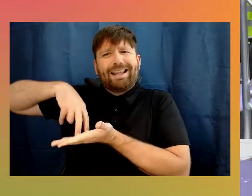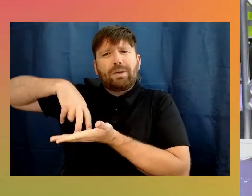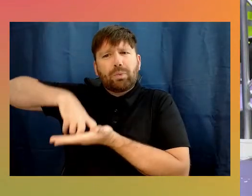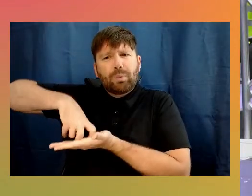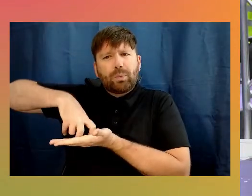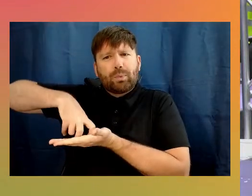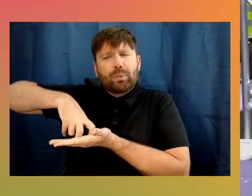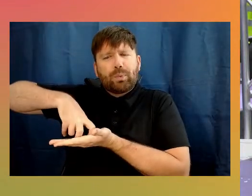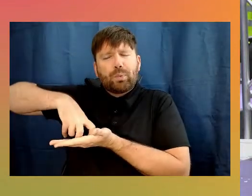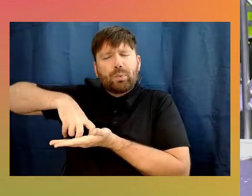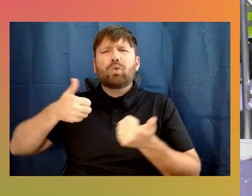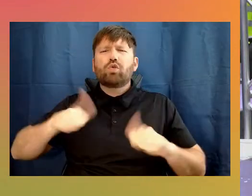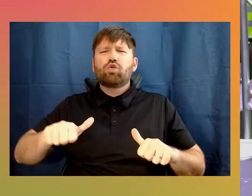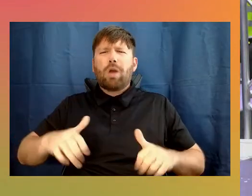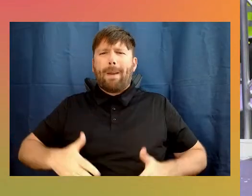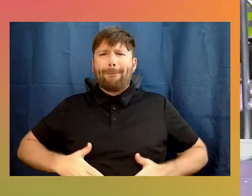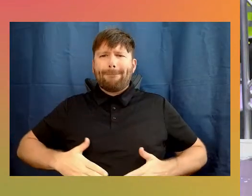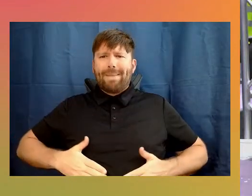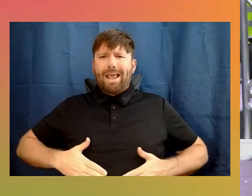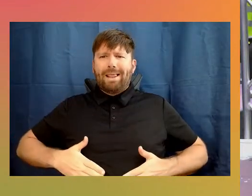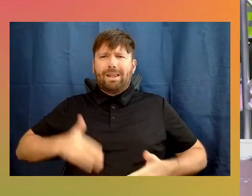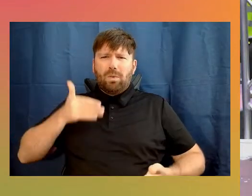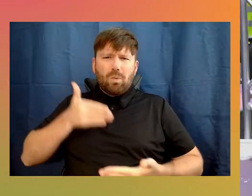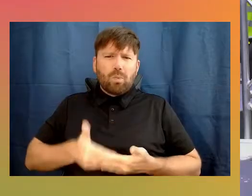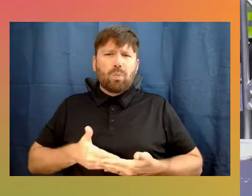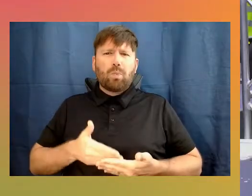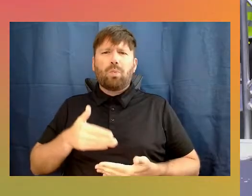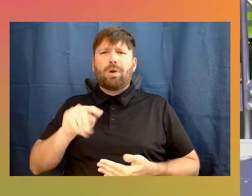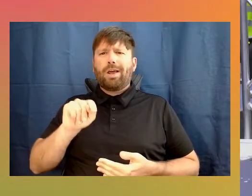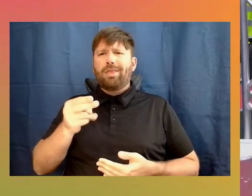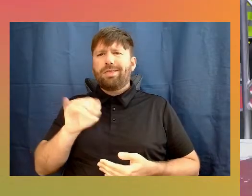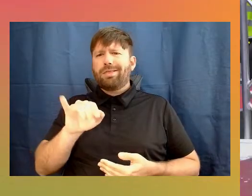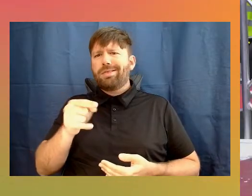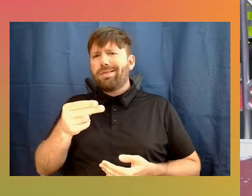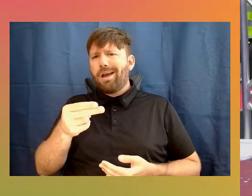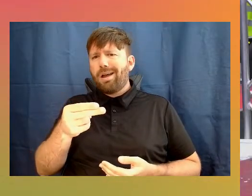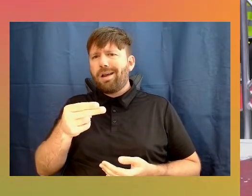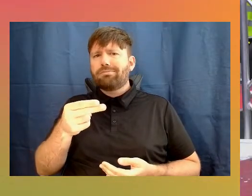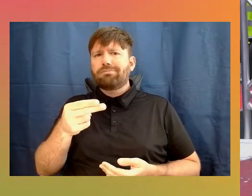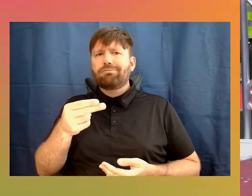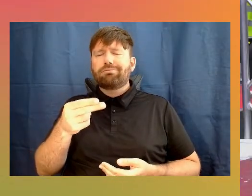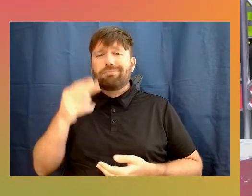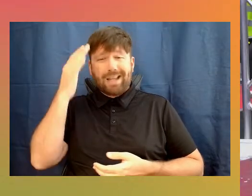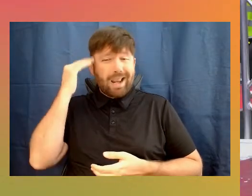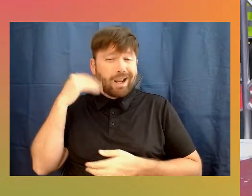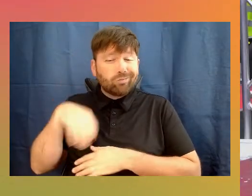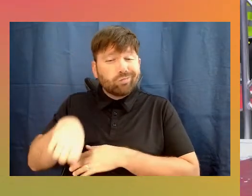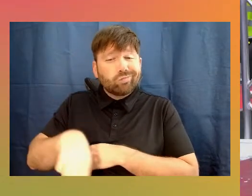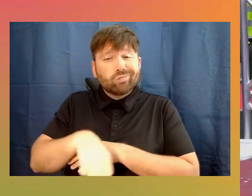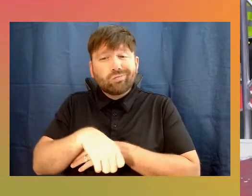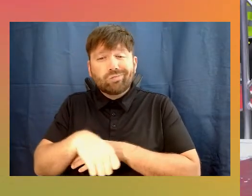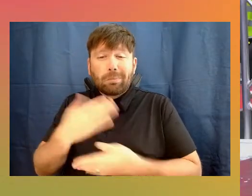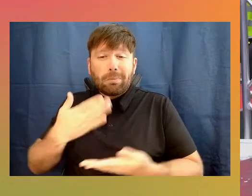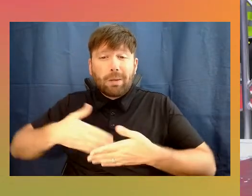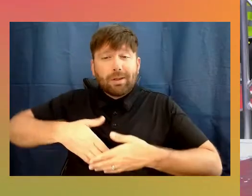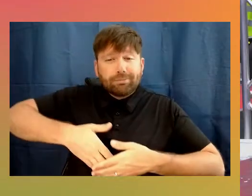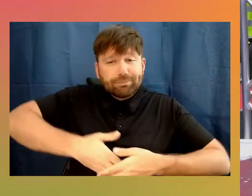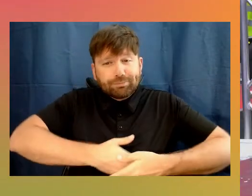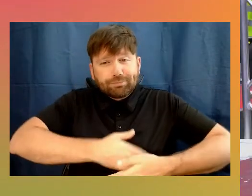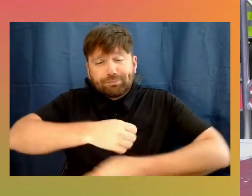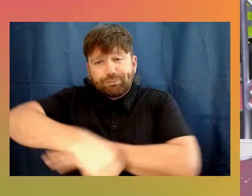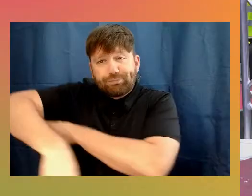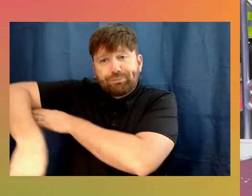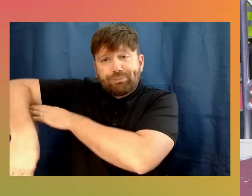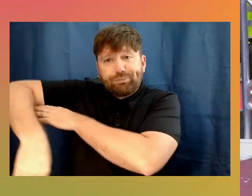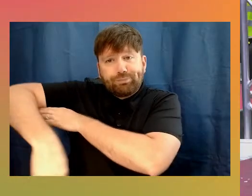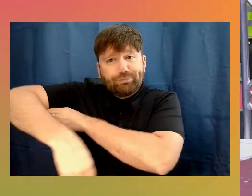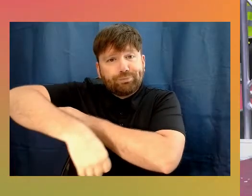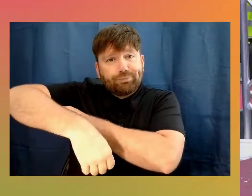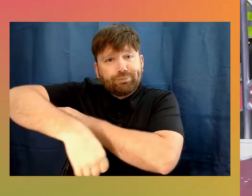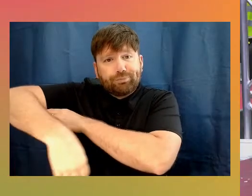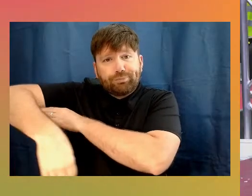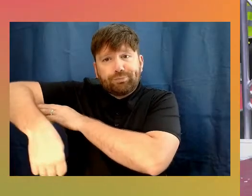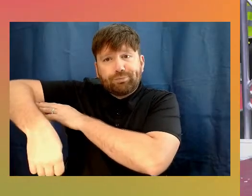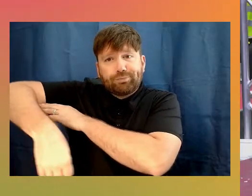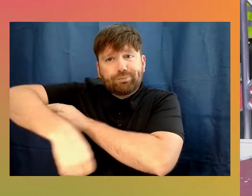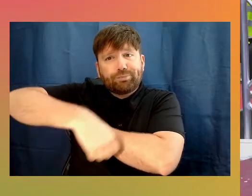FORWARD AT THE BACK OF THE MAT.